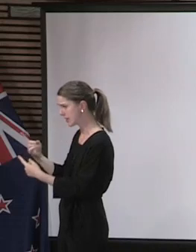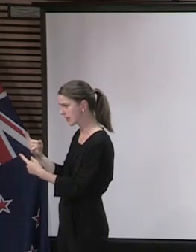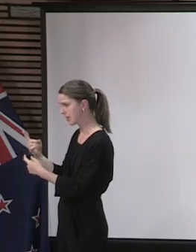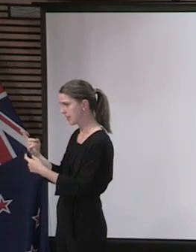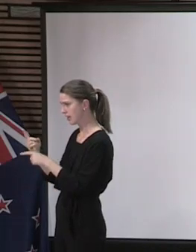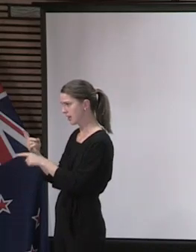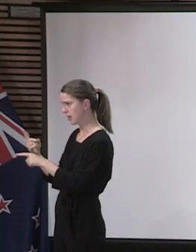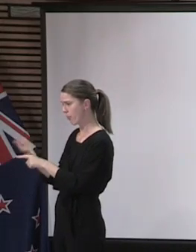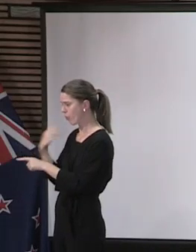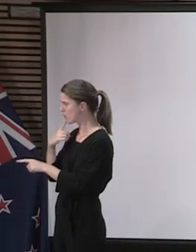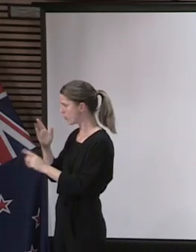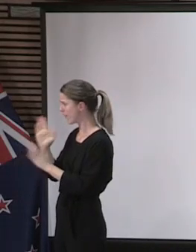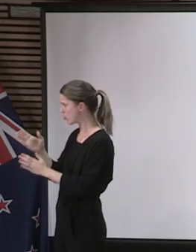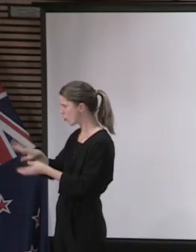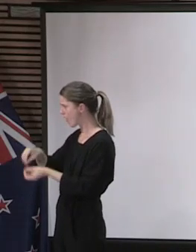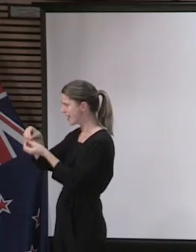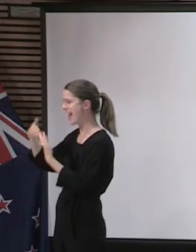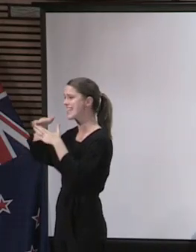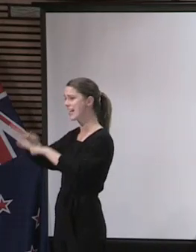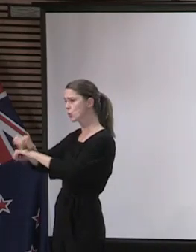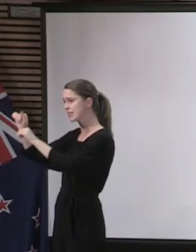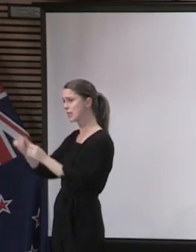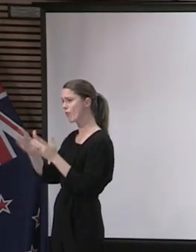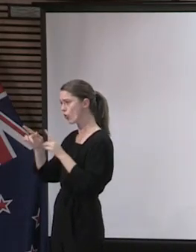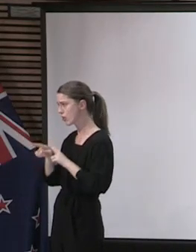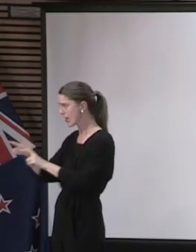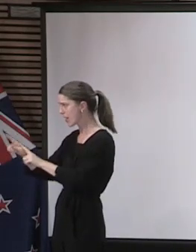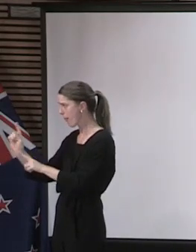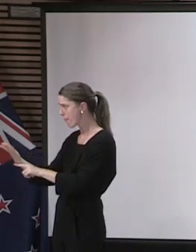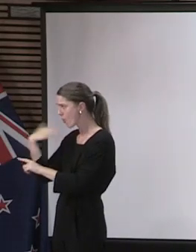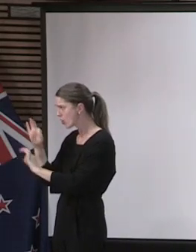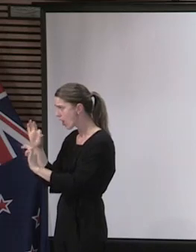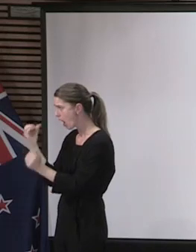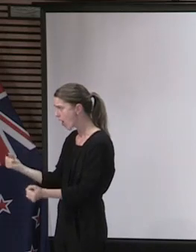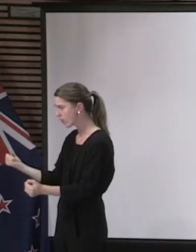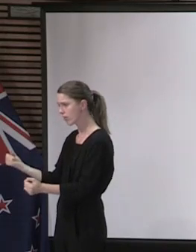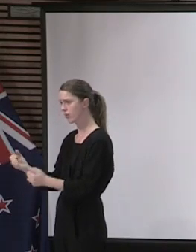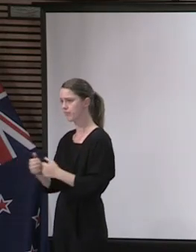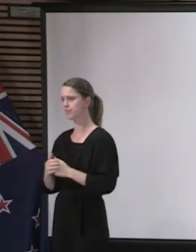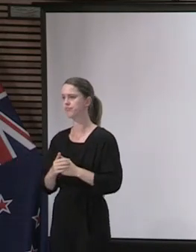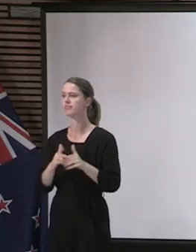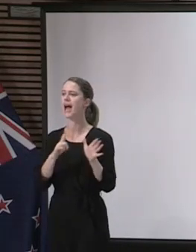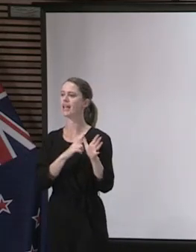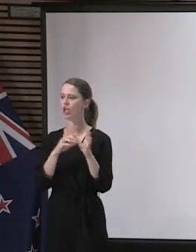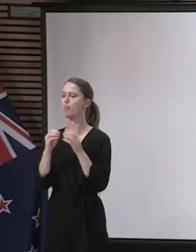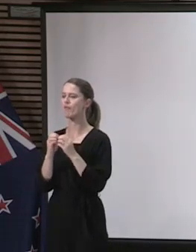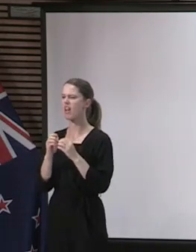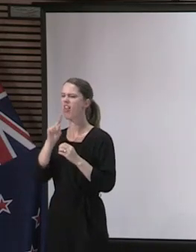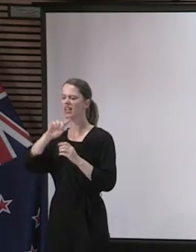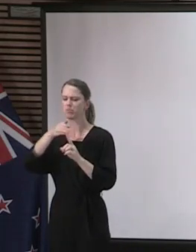best of each others. In terms of what you have said previously we had to create a national system, haven't we? With